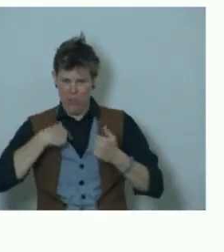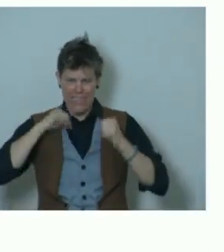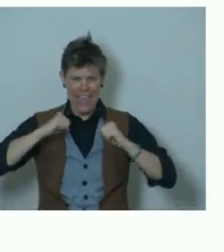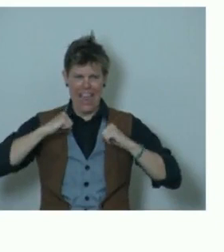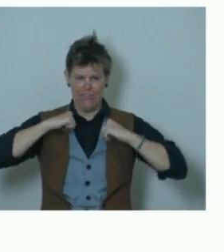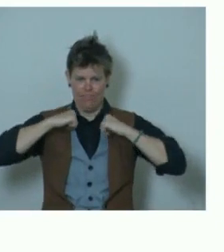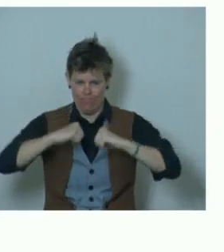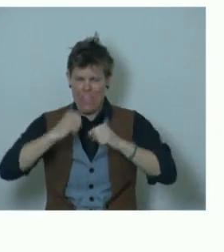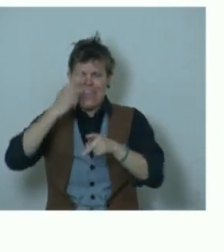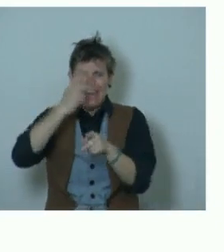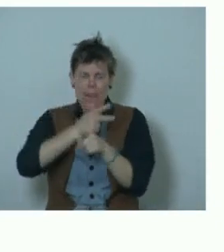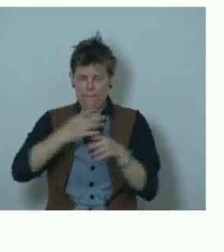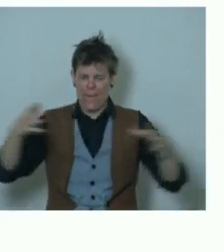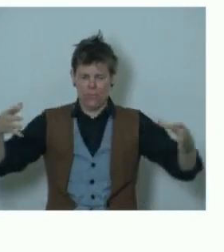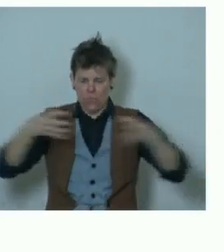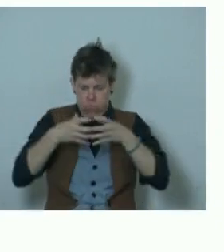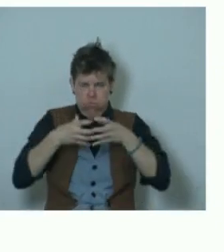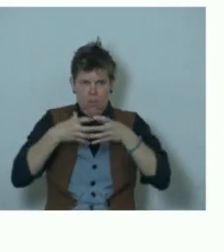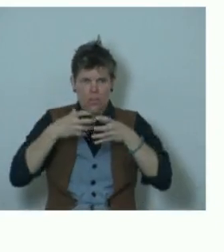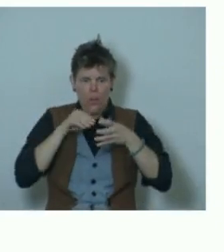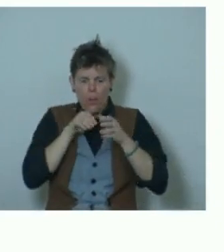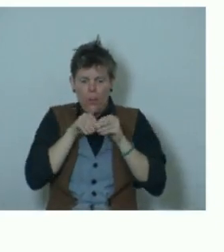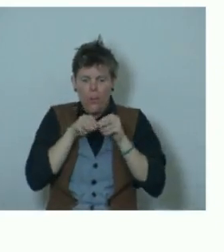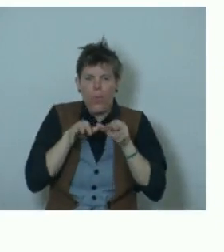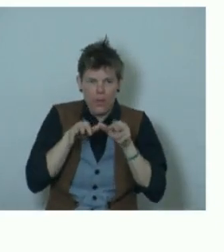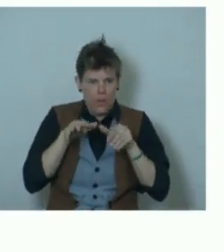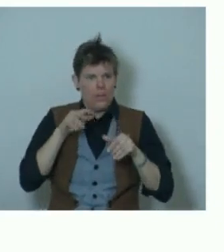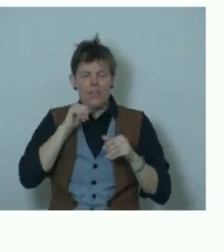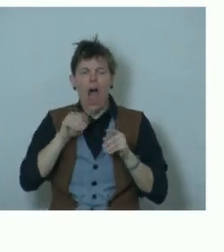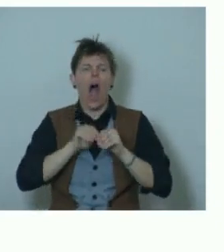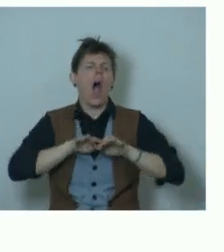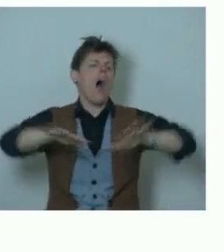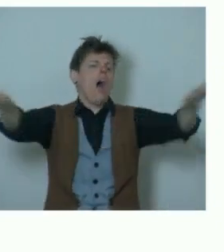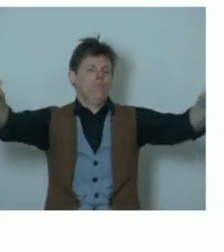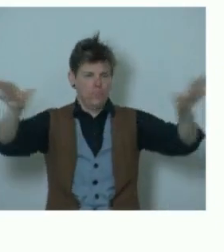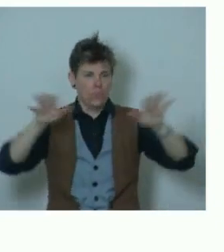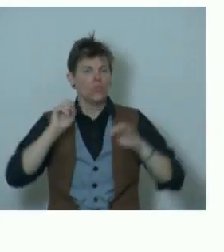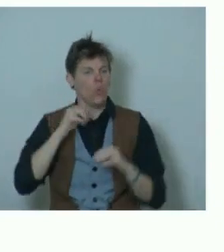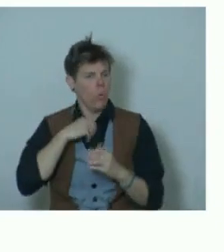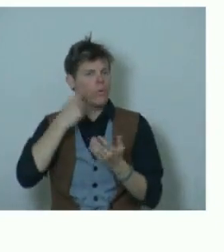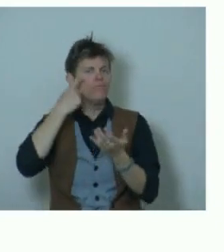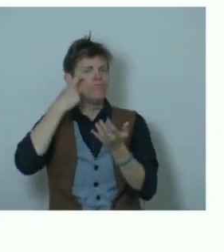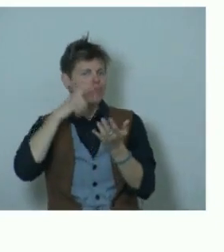THE FIFTH SECTION WITH TESTING, AND OPERATE CONTAINMENT PLAN -- AND OPERATE CONTAINMENT PLAN.